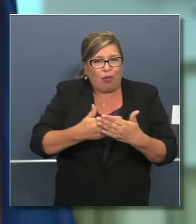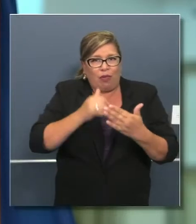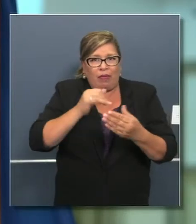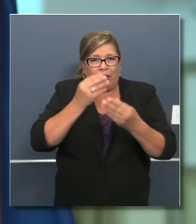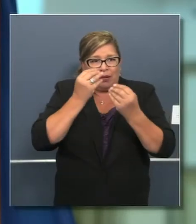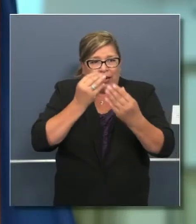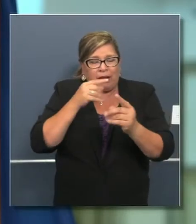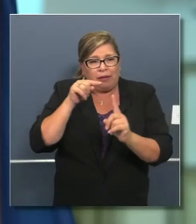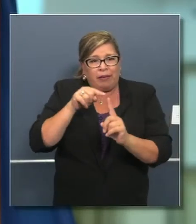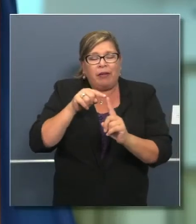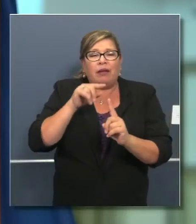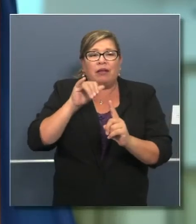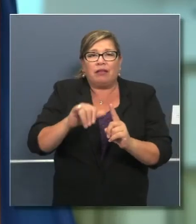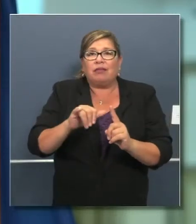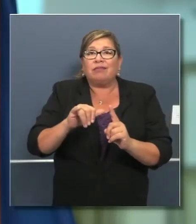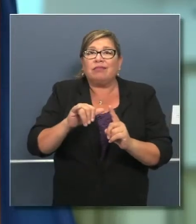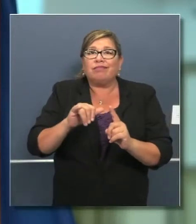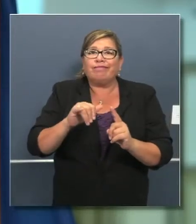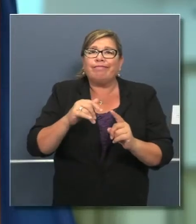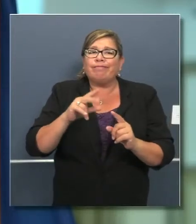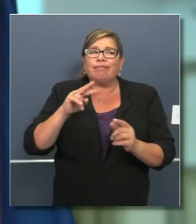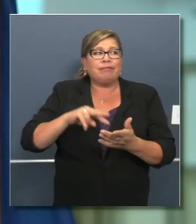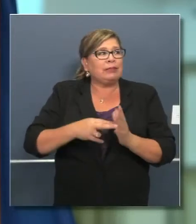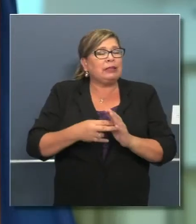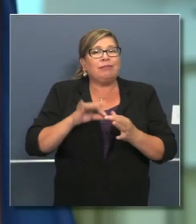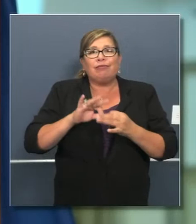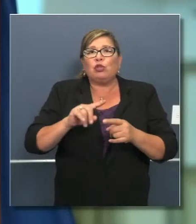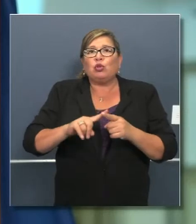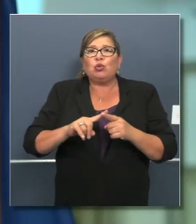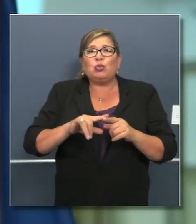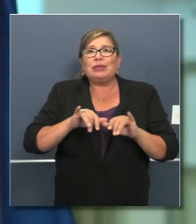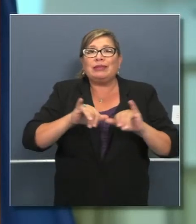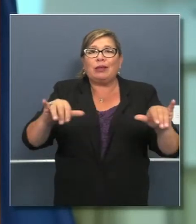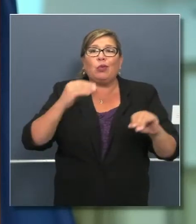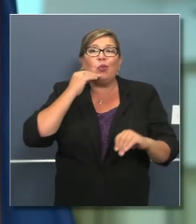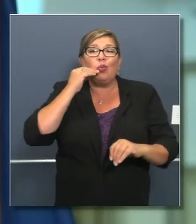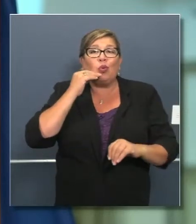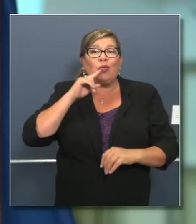at home order itself we give enormous amount of power control and authority to local government